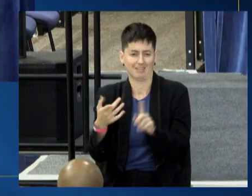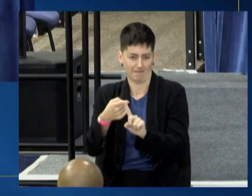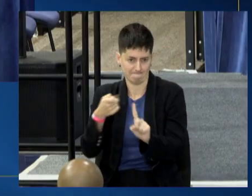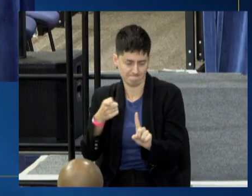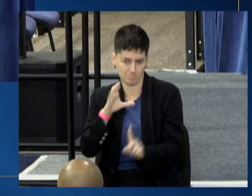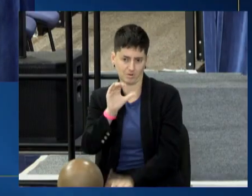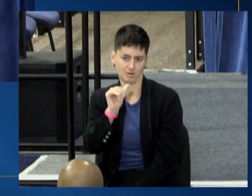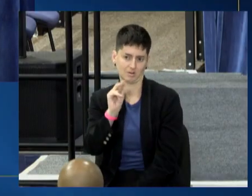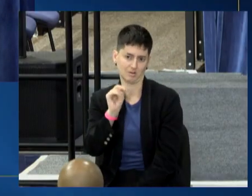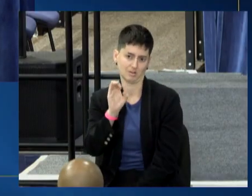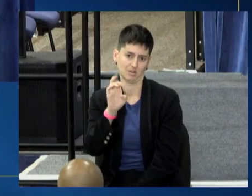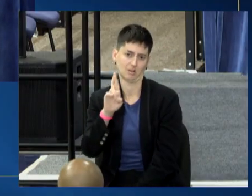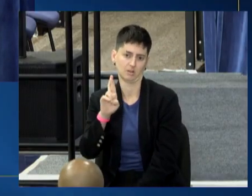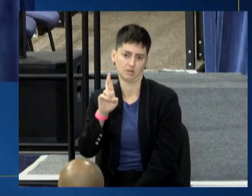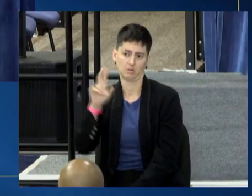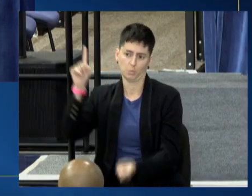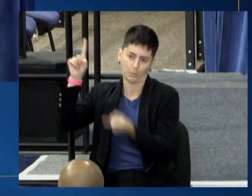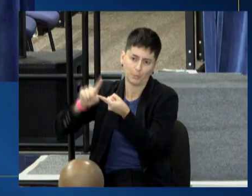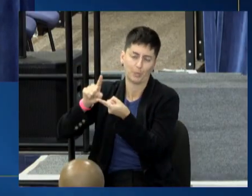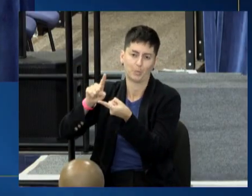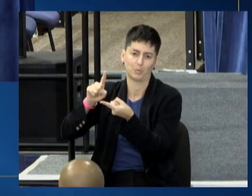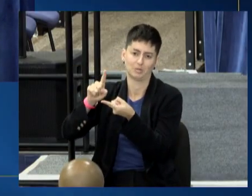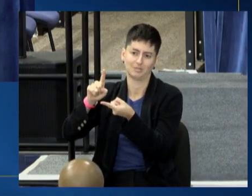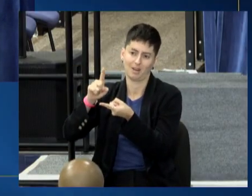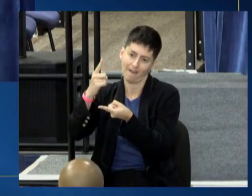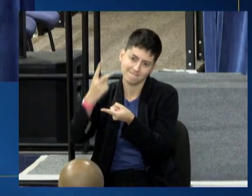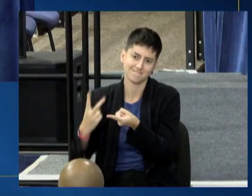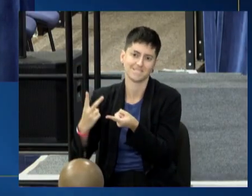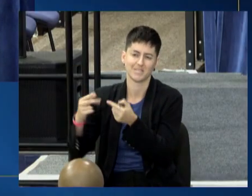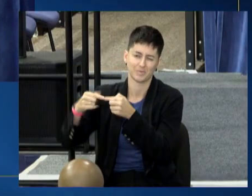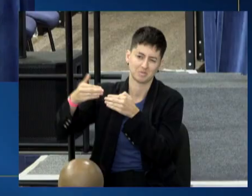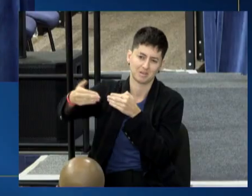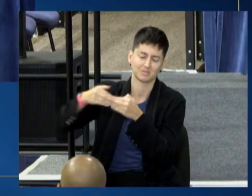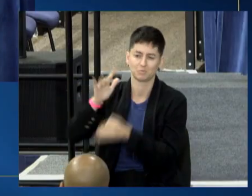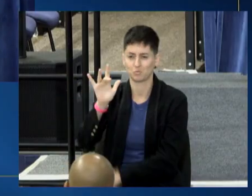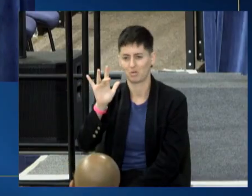to improve the experiences of patients and their families who are faced with immense